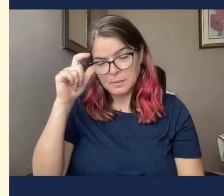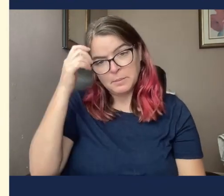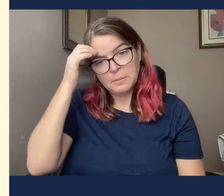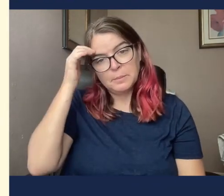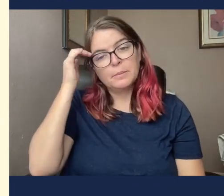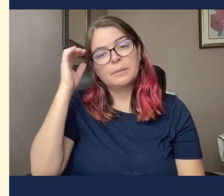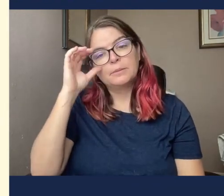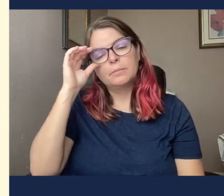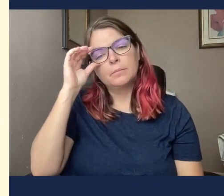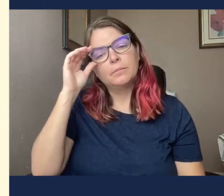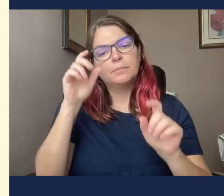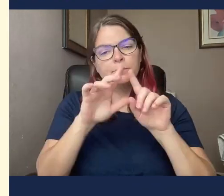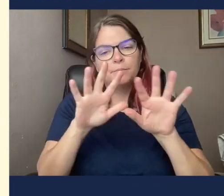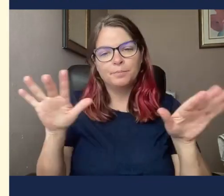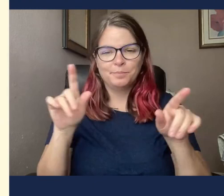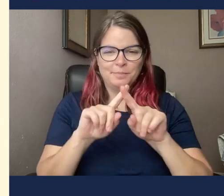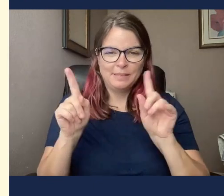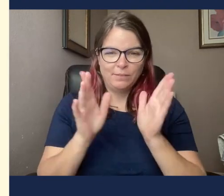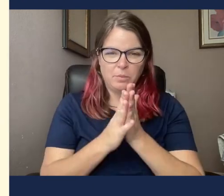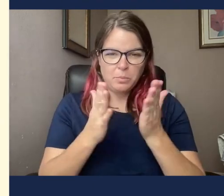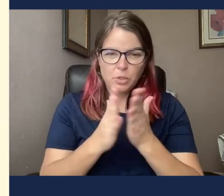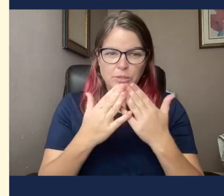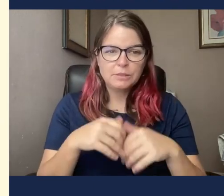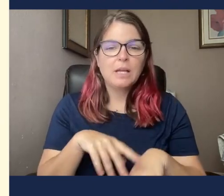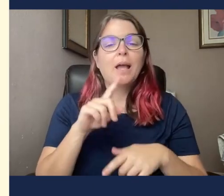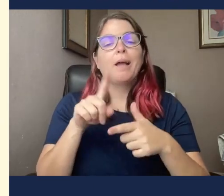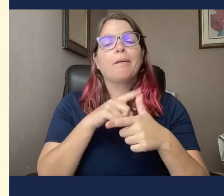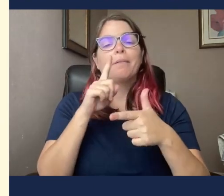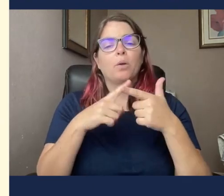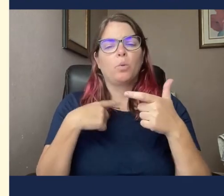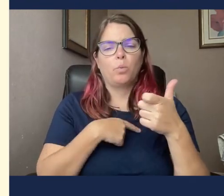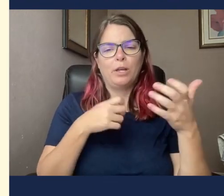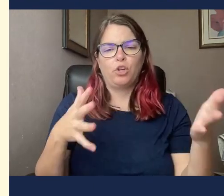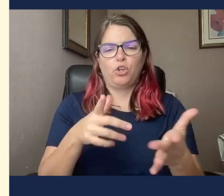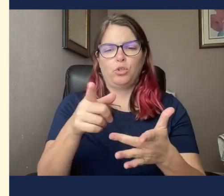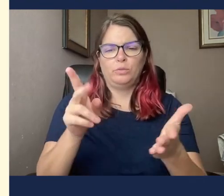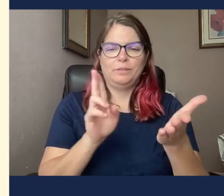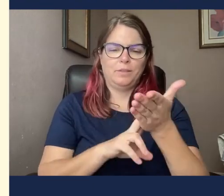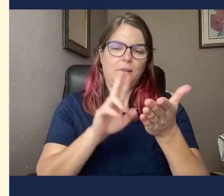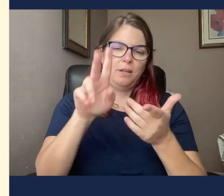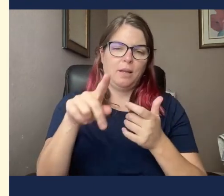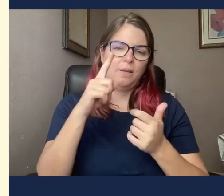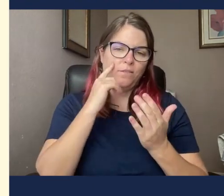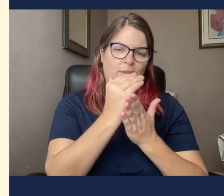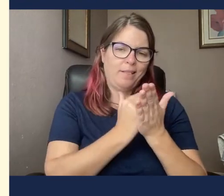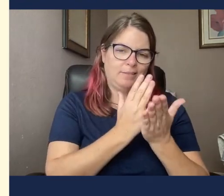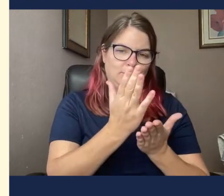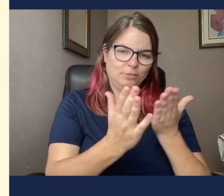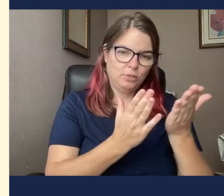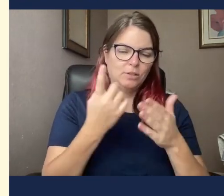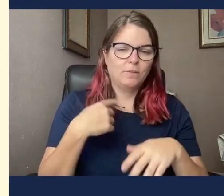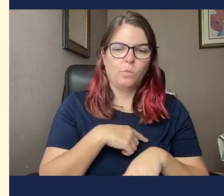thousand people were killed at the same time in what was designated as a genocide. In Sri